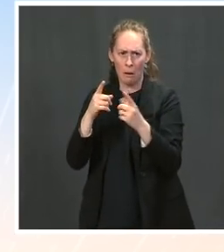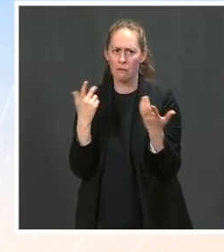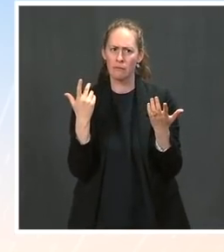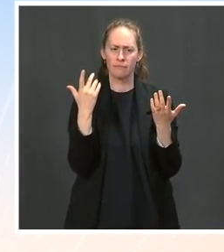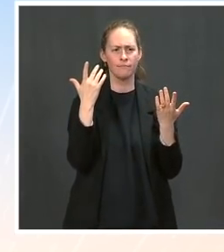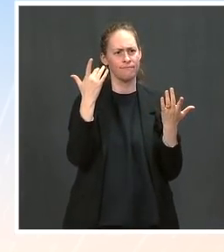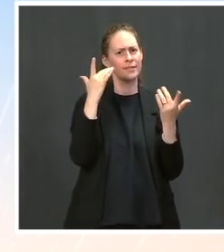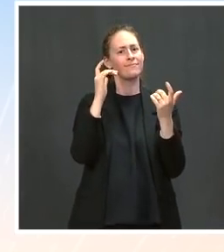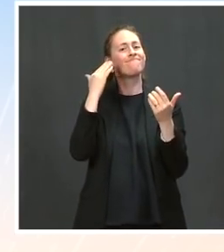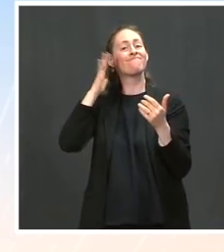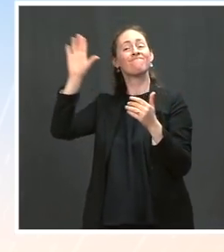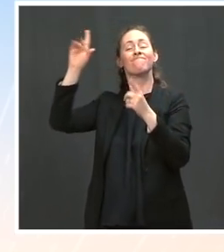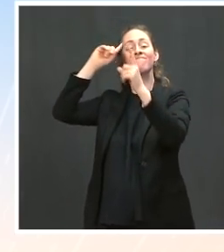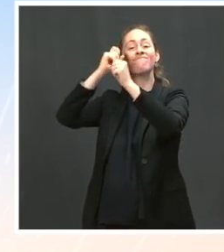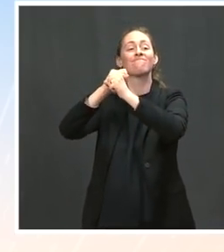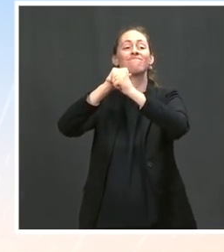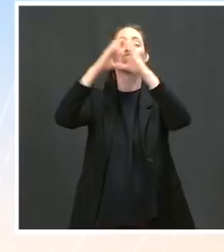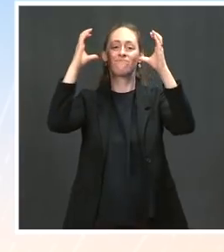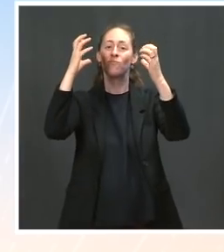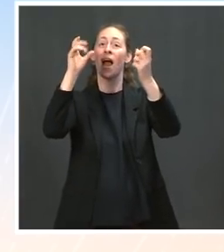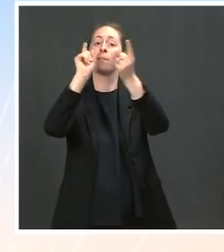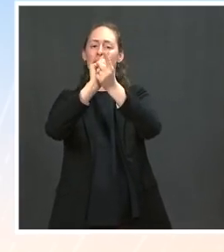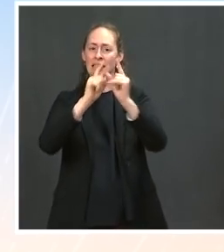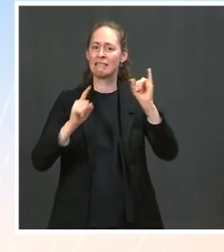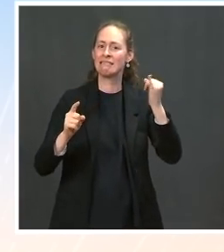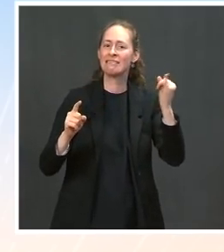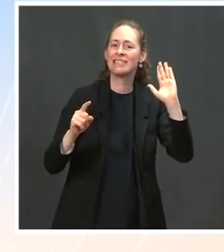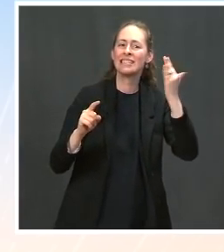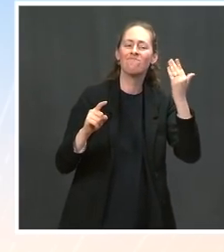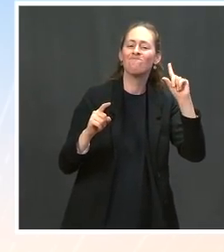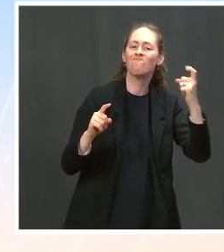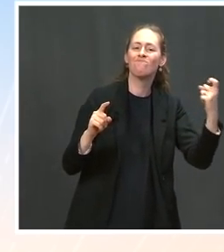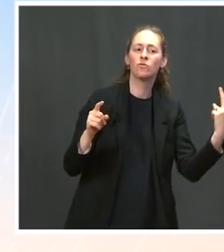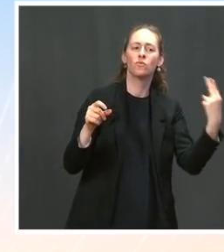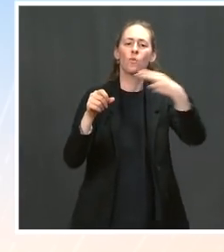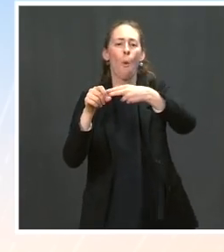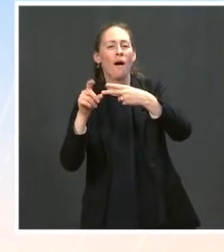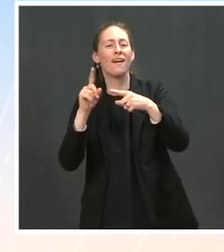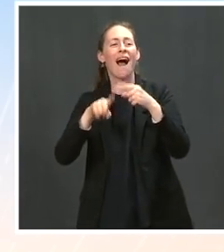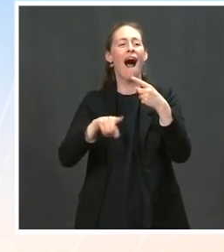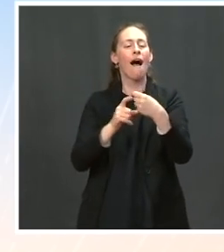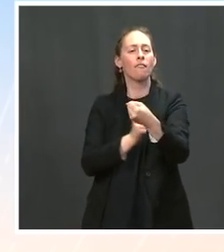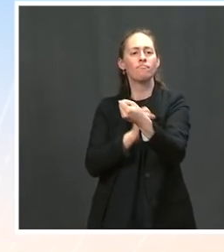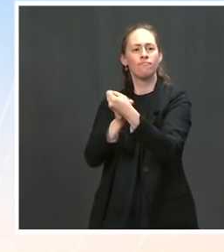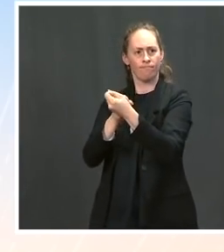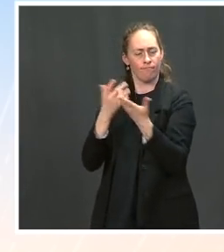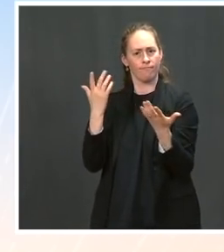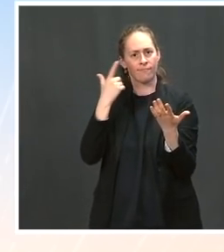there would be enough shots for every American by the end of May. What is his current goal? And do you think that that plant will be online soon,